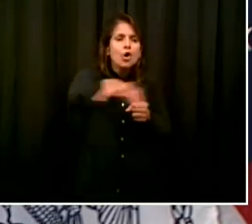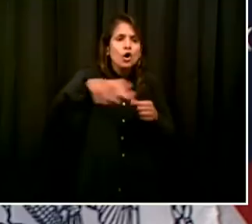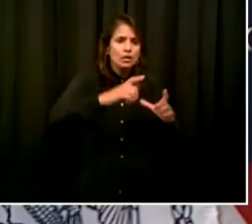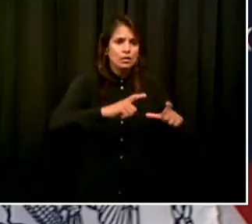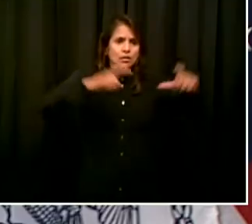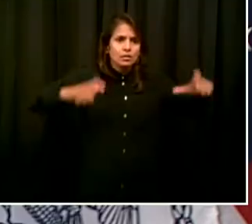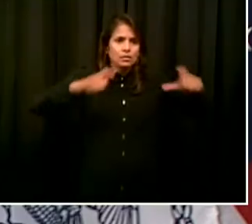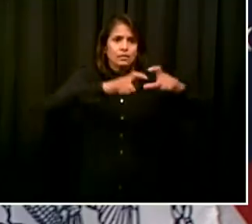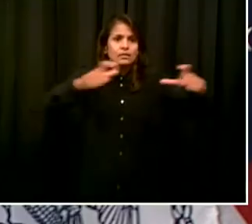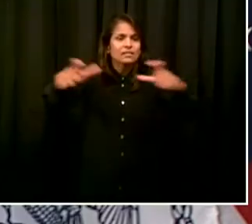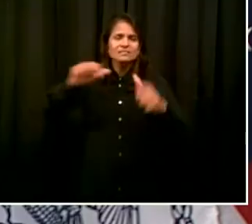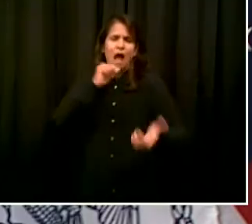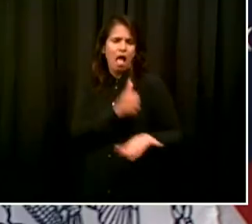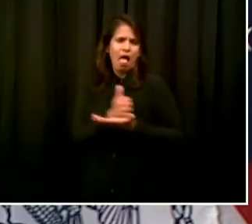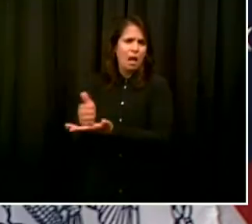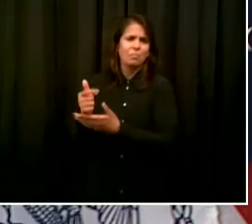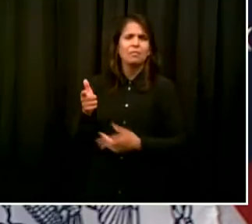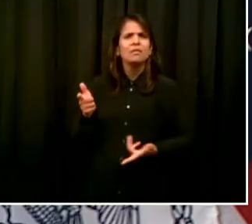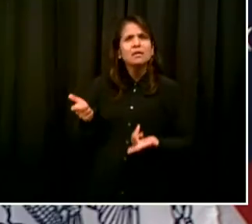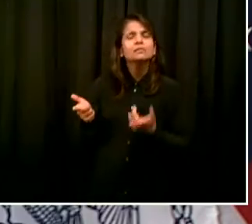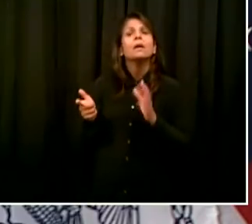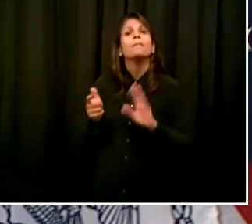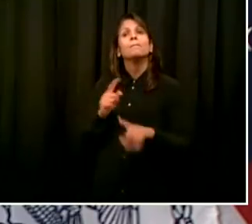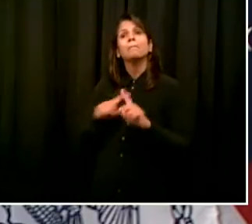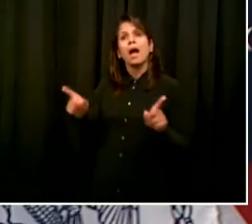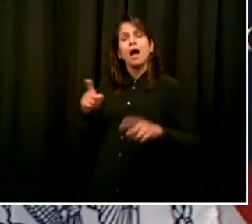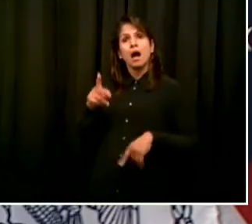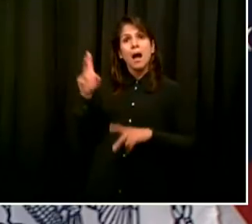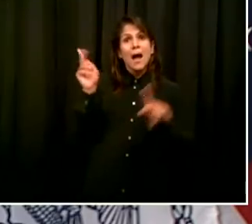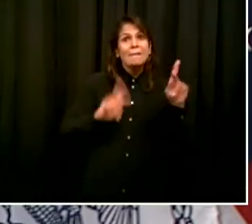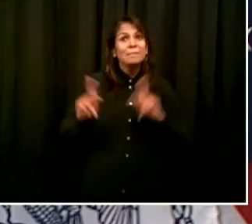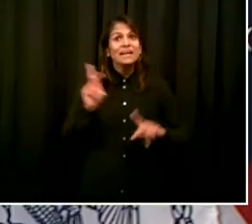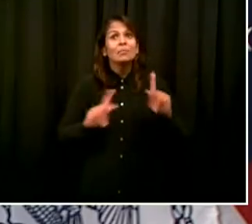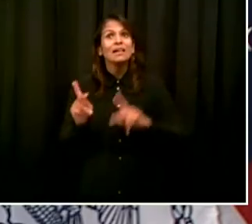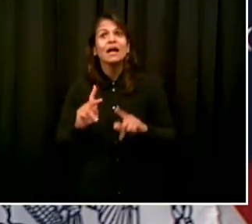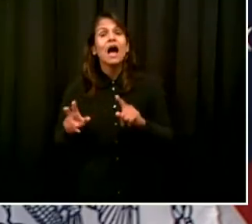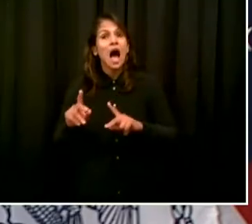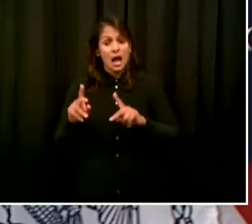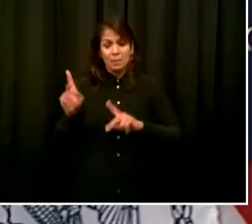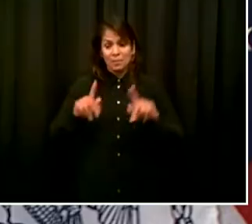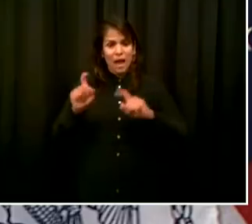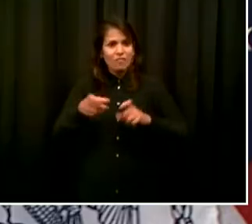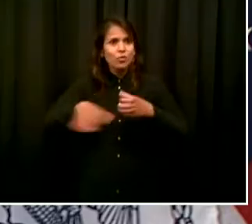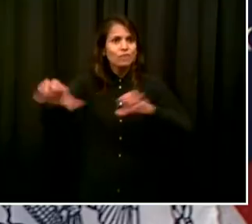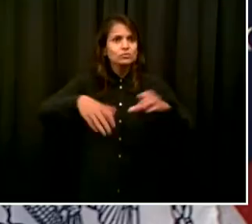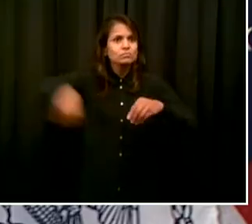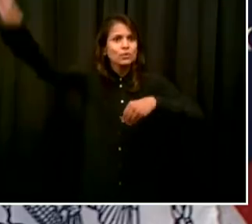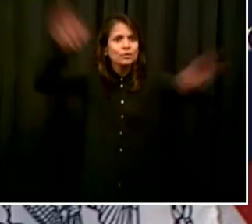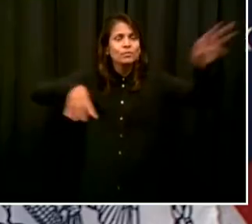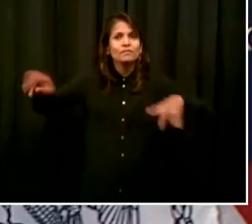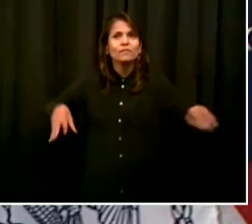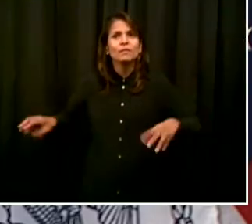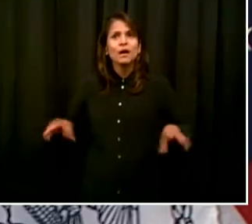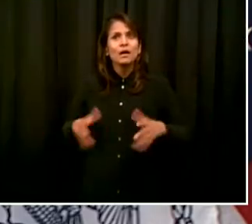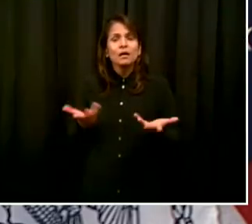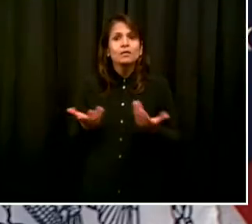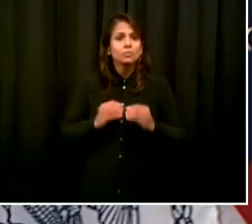POPULATIONS. WE ARWE ORRIED ABOUT DISPLACEMENT, HIWC HHA S ALRDEAY BEEN EVIDENT, AND